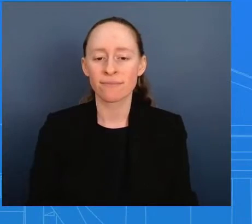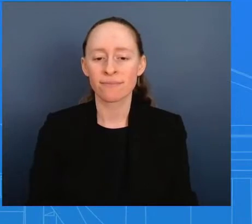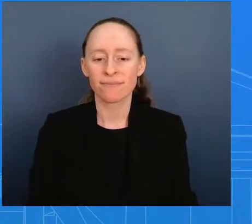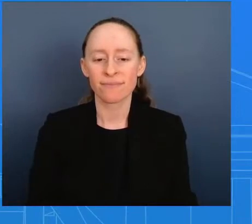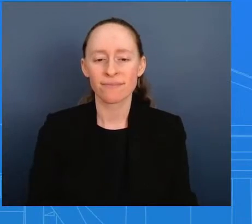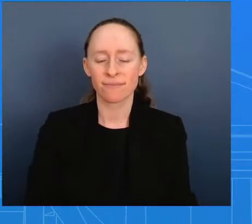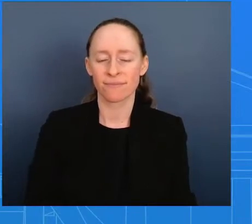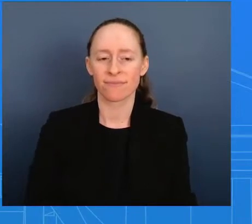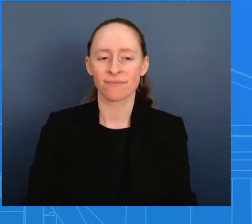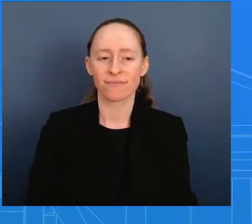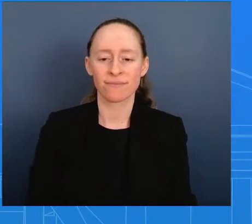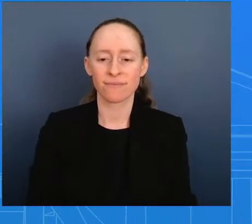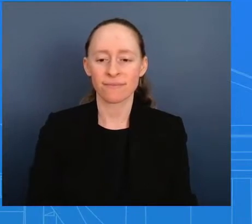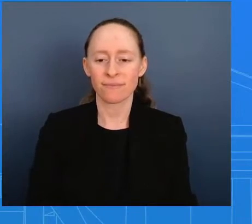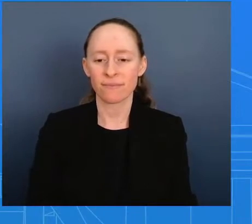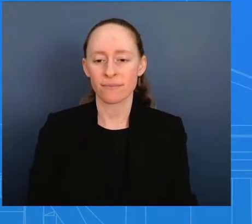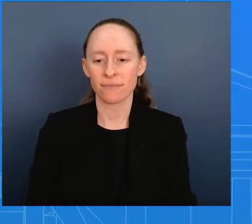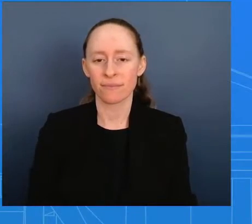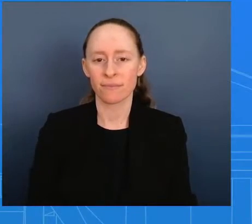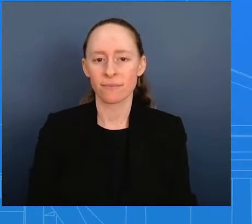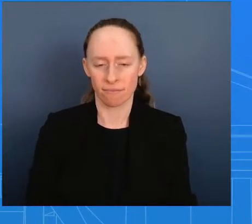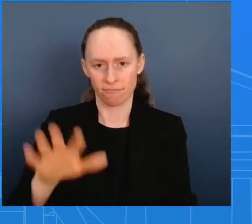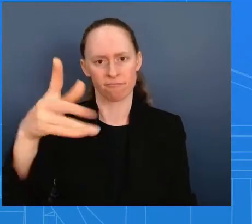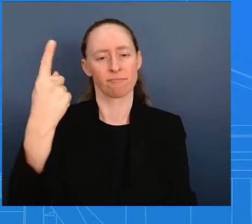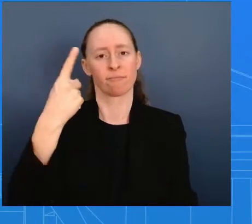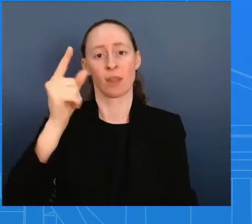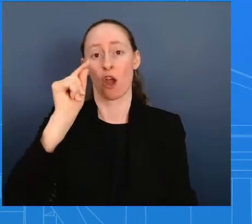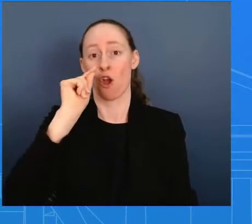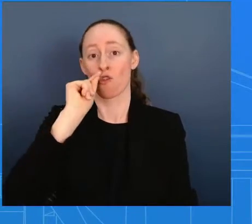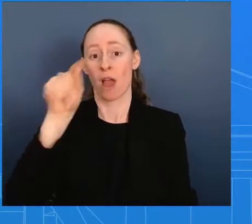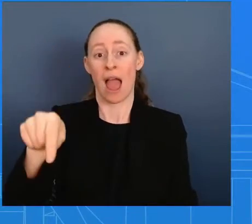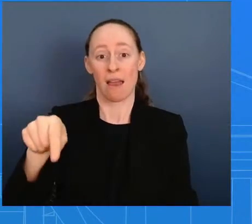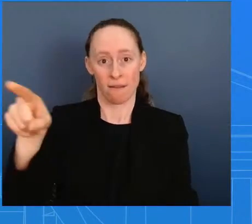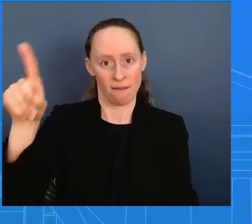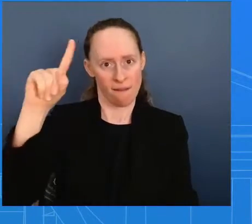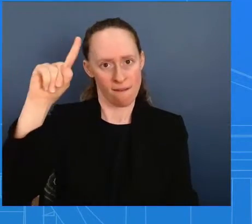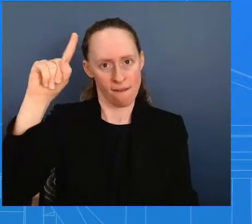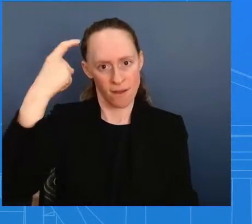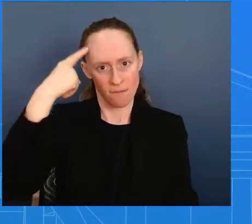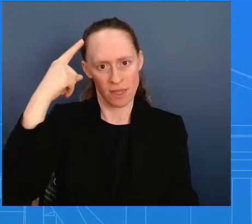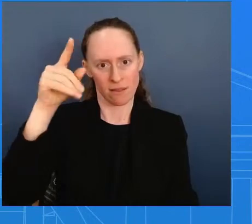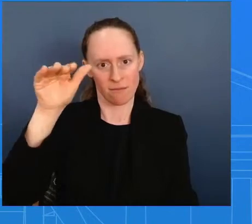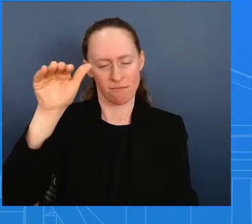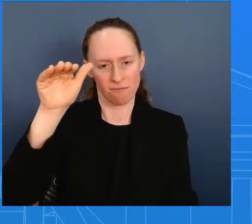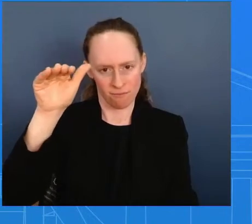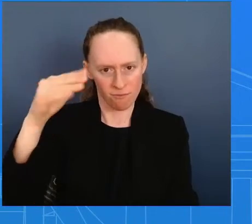is desperately asking for anti-aircraft assets, including Patriot batteries. What's the plan?